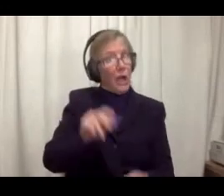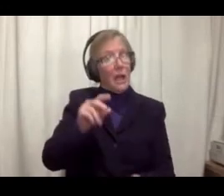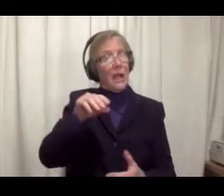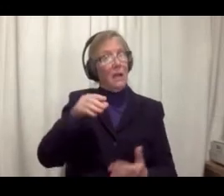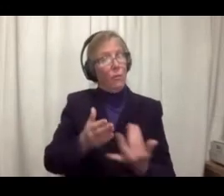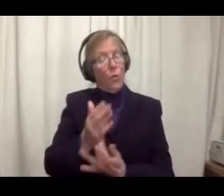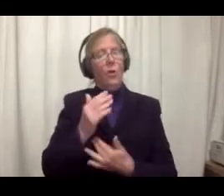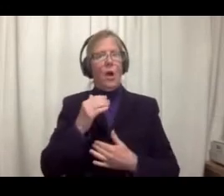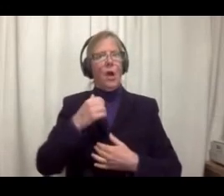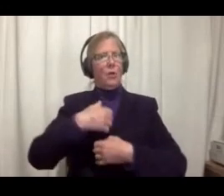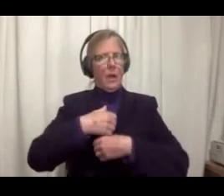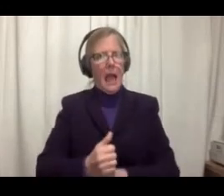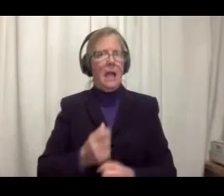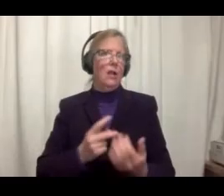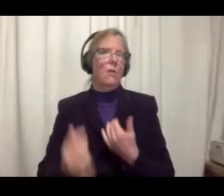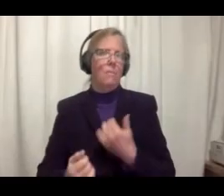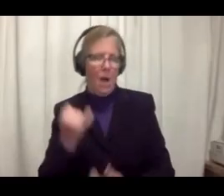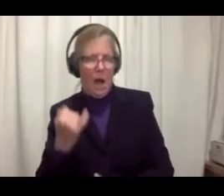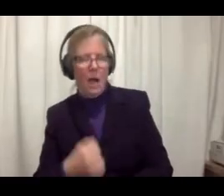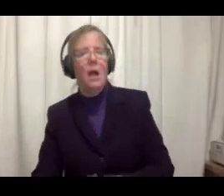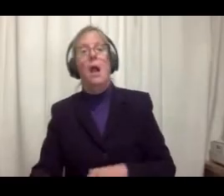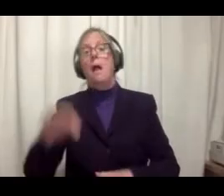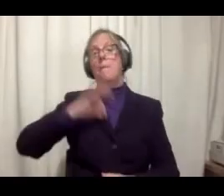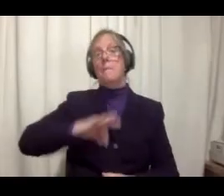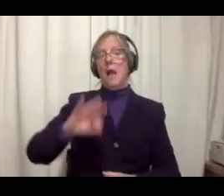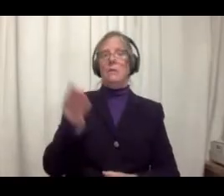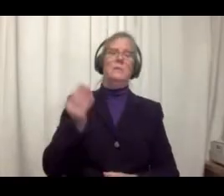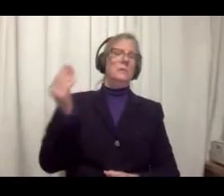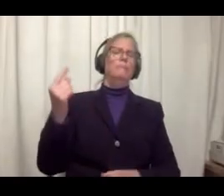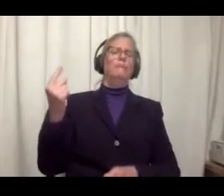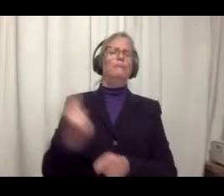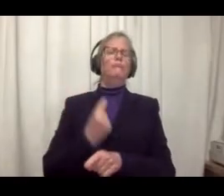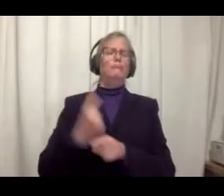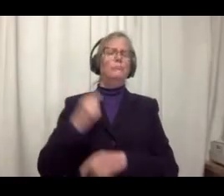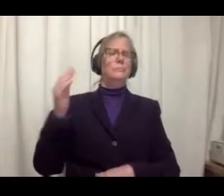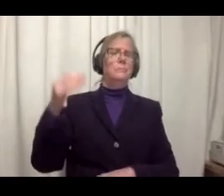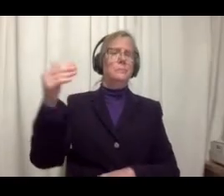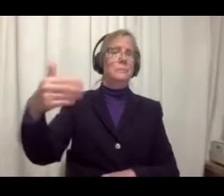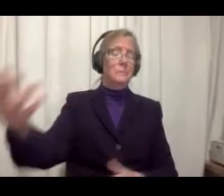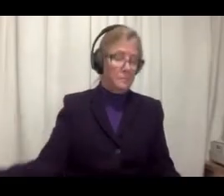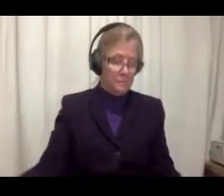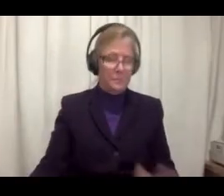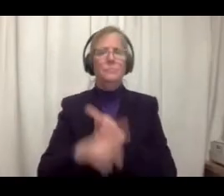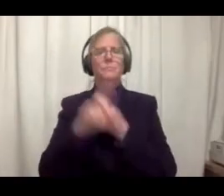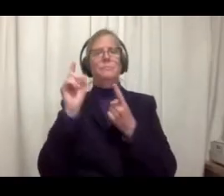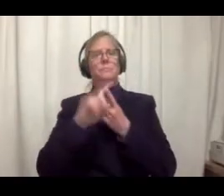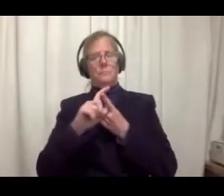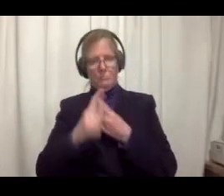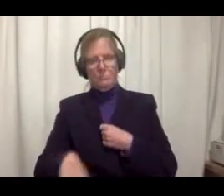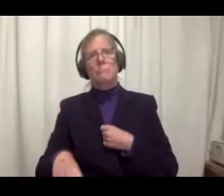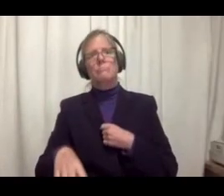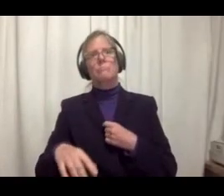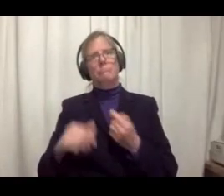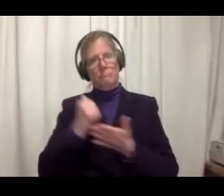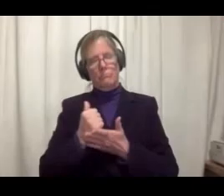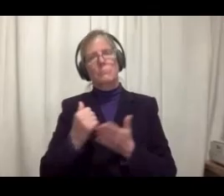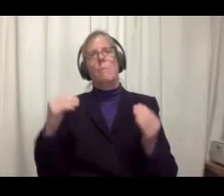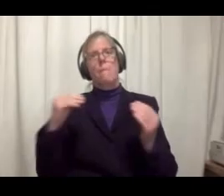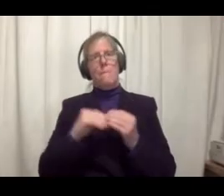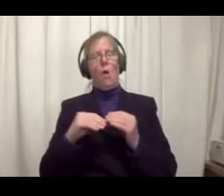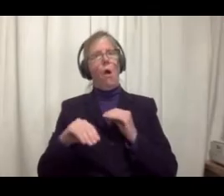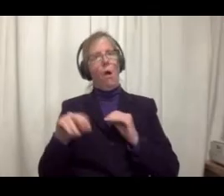The benefit of submitting routinely is twofold— First, it builds visibility and momentum over time